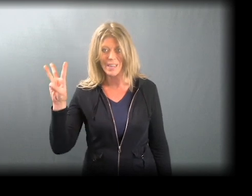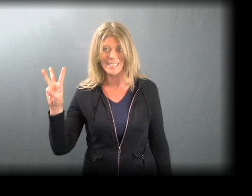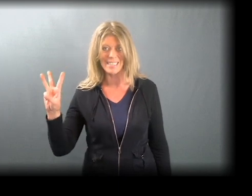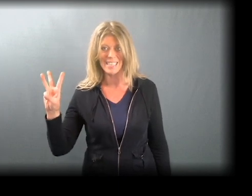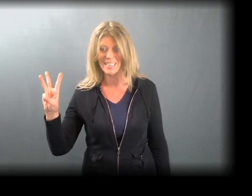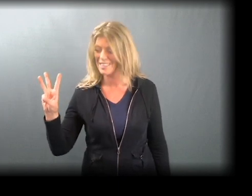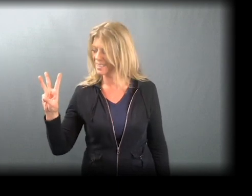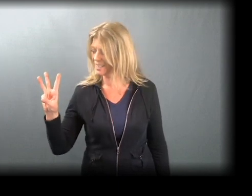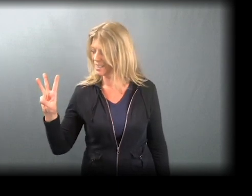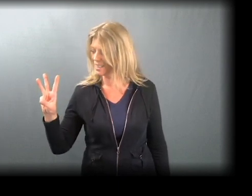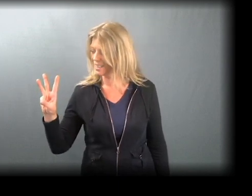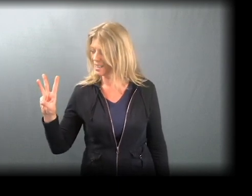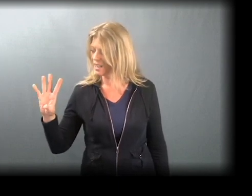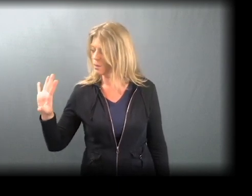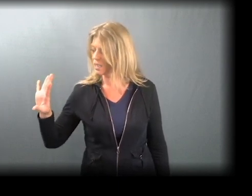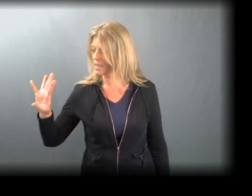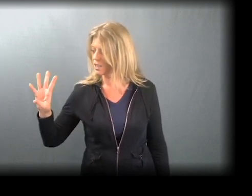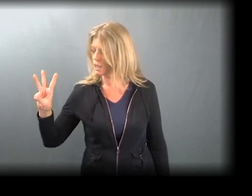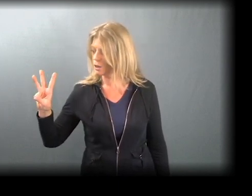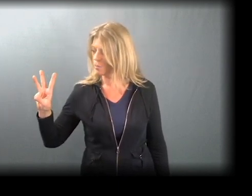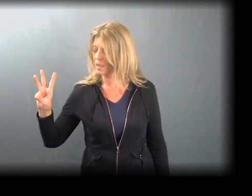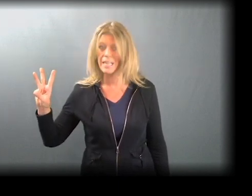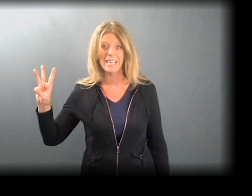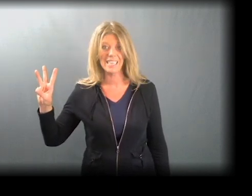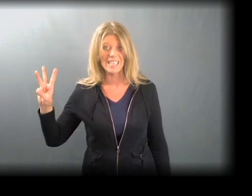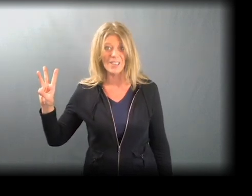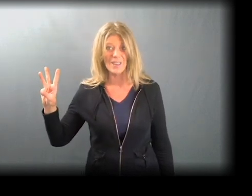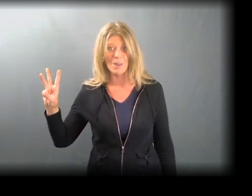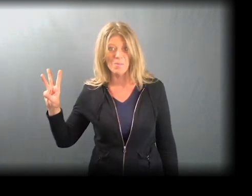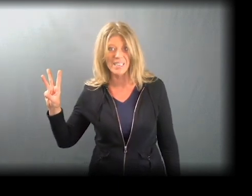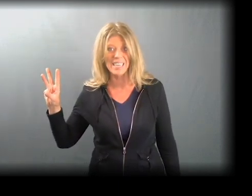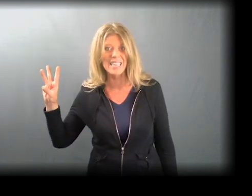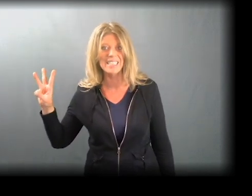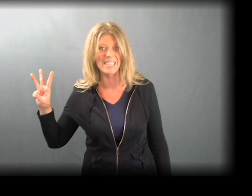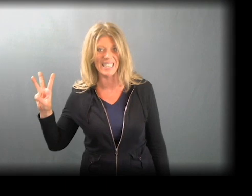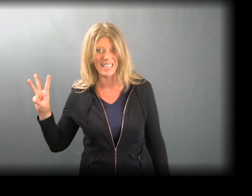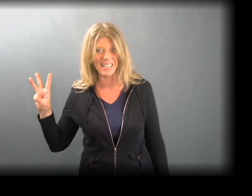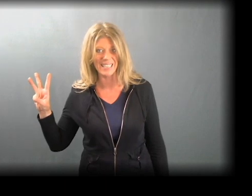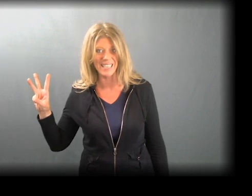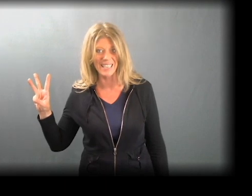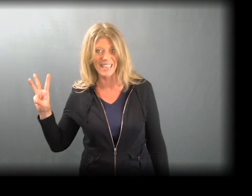SIX Touch your pinkie to your thumb. SIX